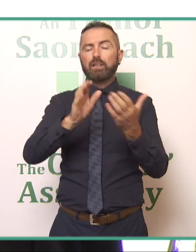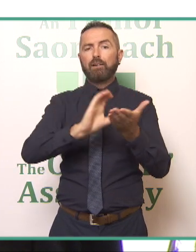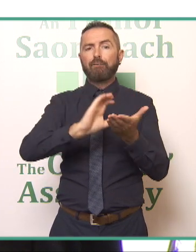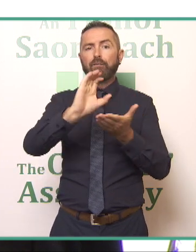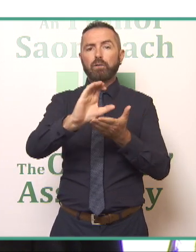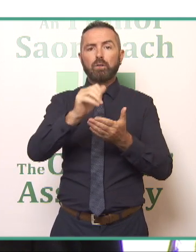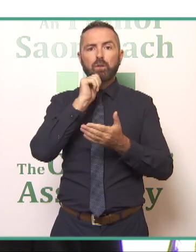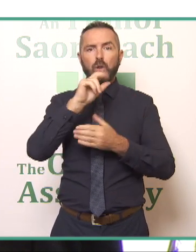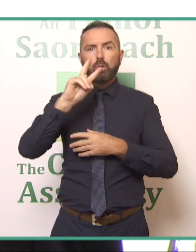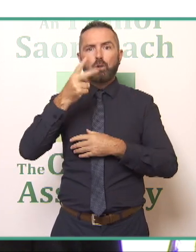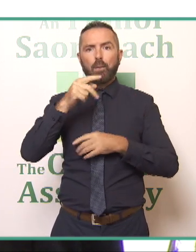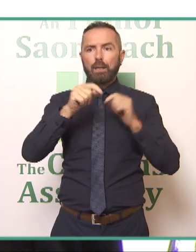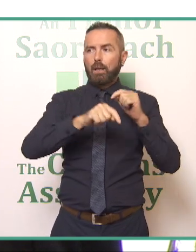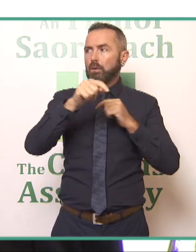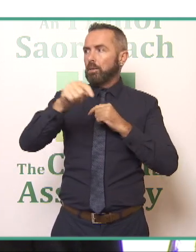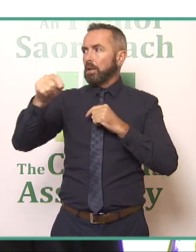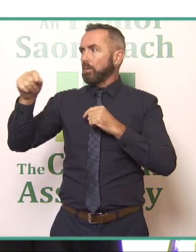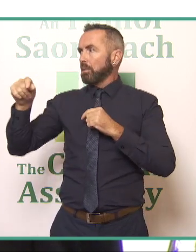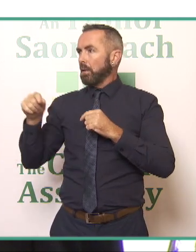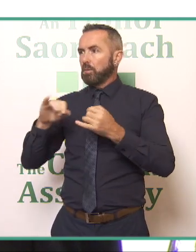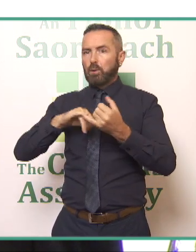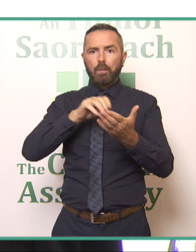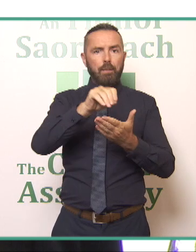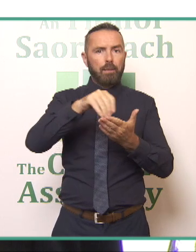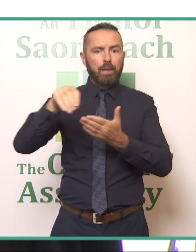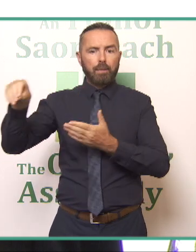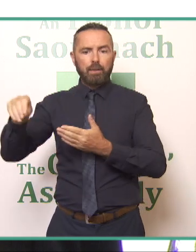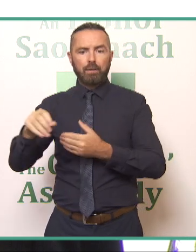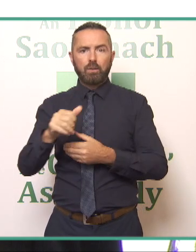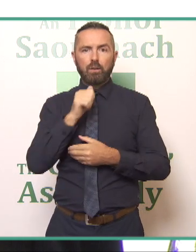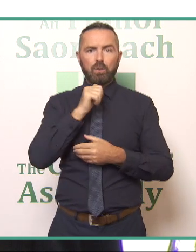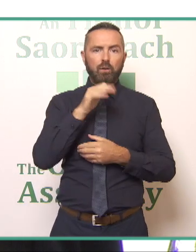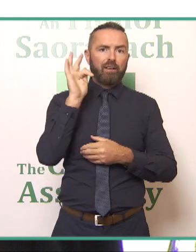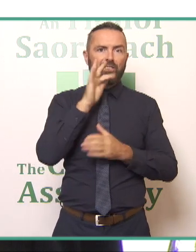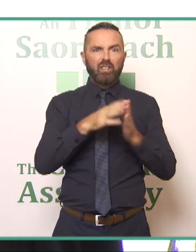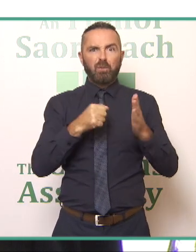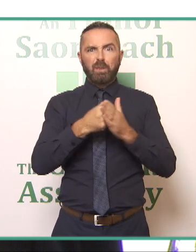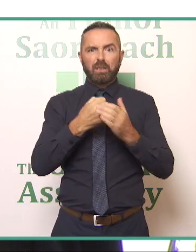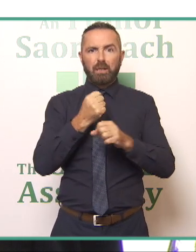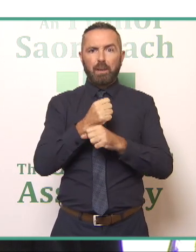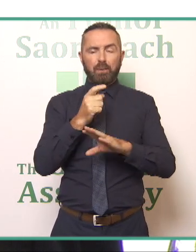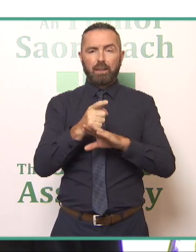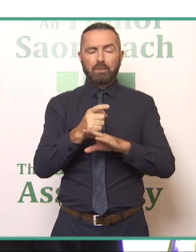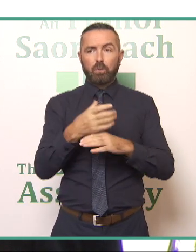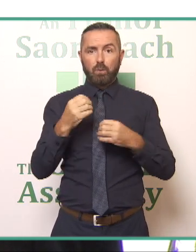double counting or any kind of funny business of keeping only separate so it has its own internal rest. So that's all it is.